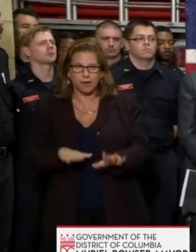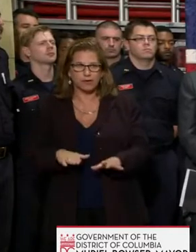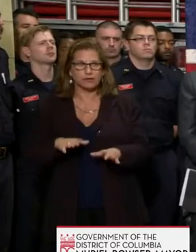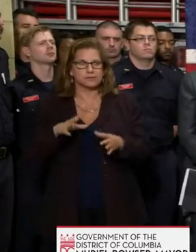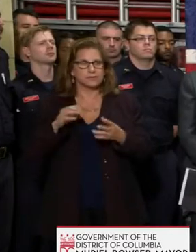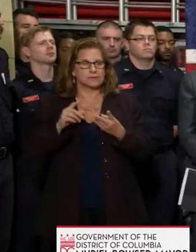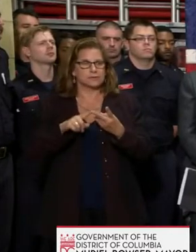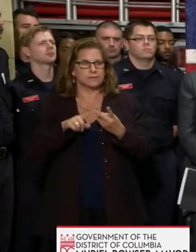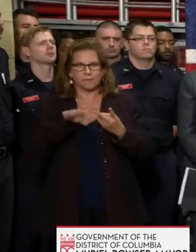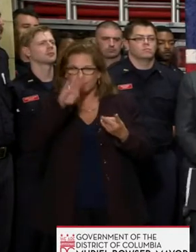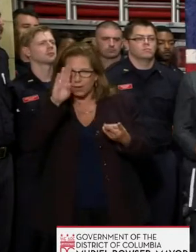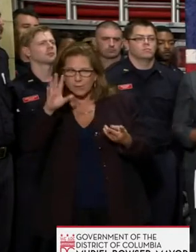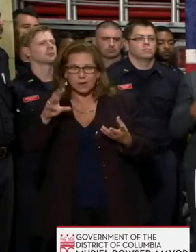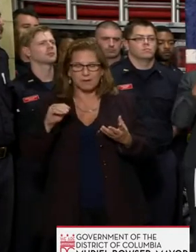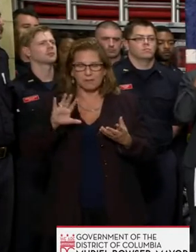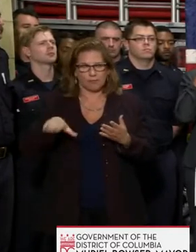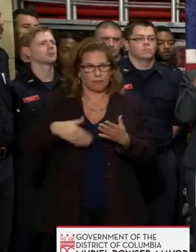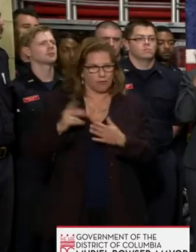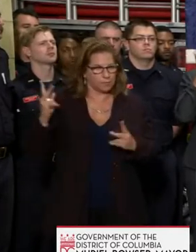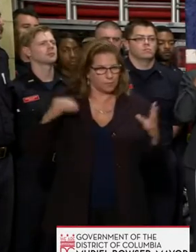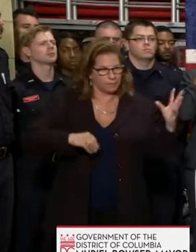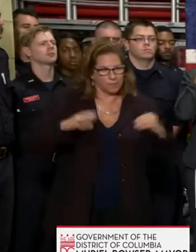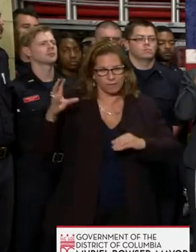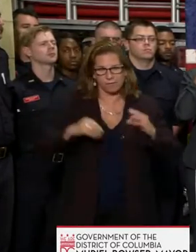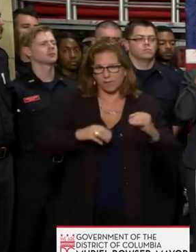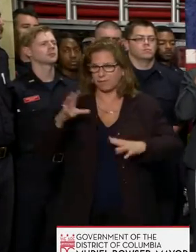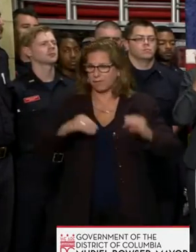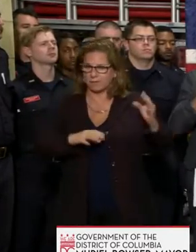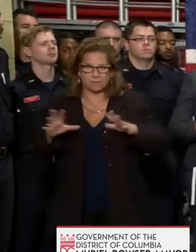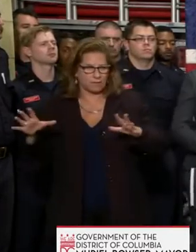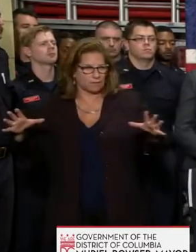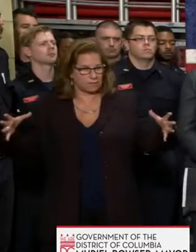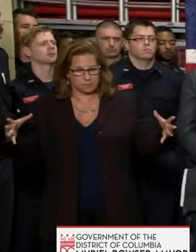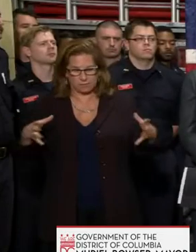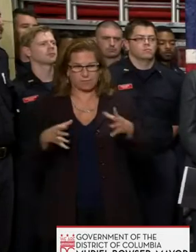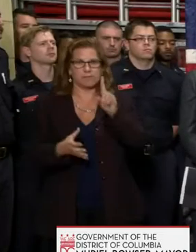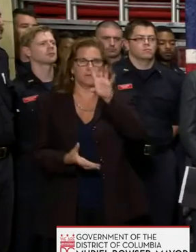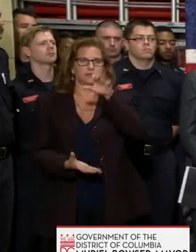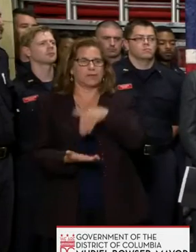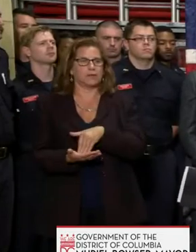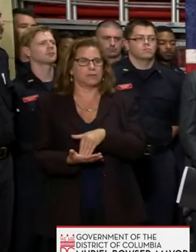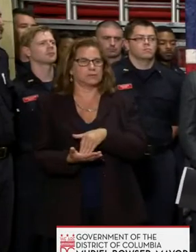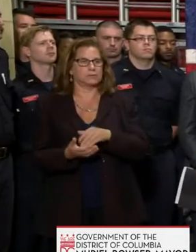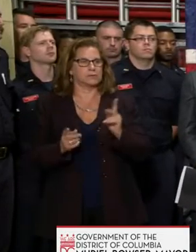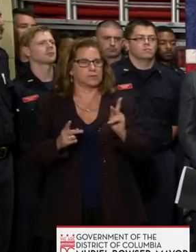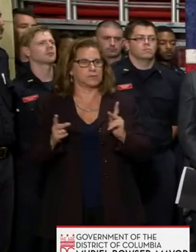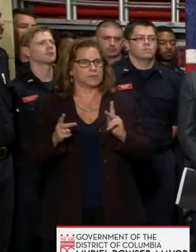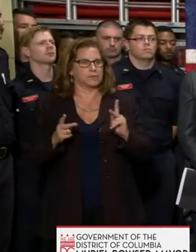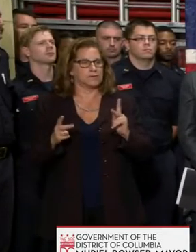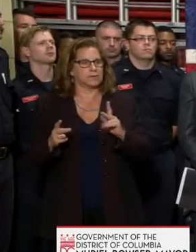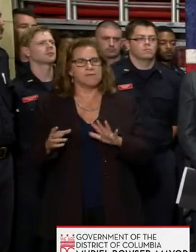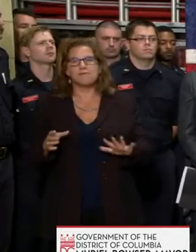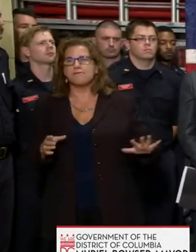PARAMEDICS, RESCUE AND RECOVERY WORKERS AND POLICE OFFICERS ACROSS THE COUNTRY RISKED THEIR LIVES THAT DAY TO SAVE THE LIVES